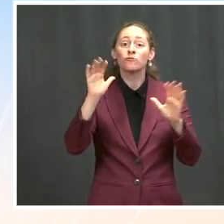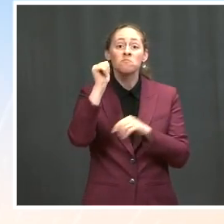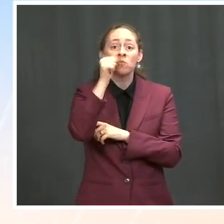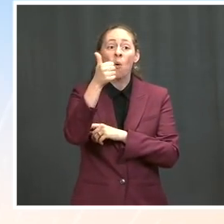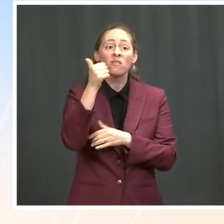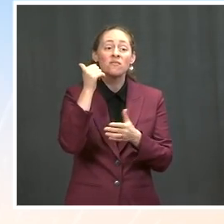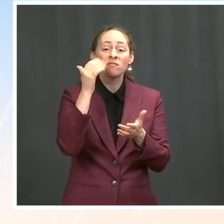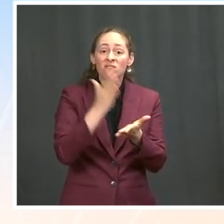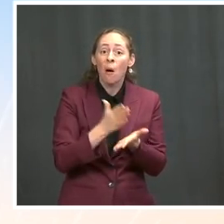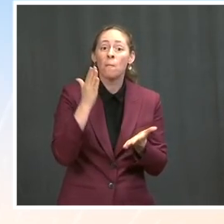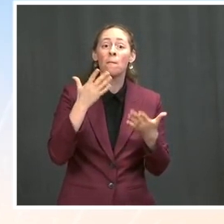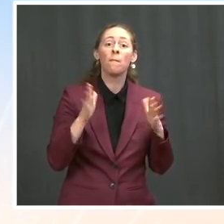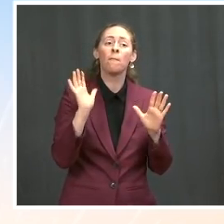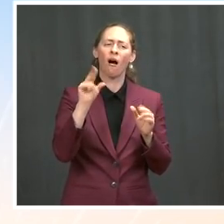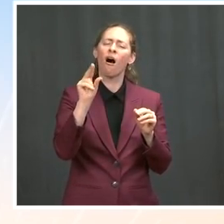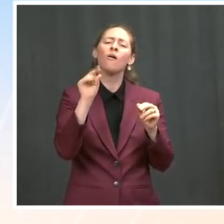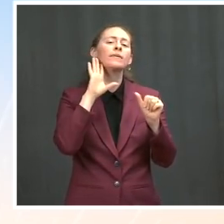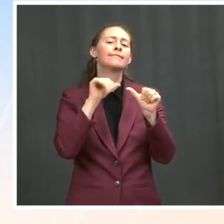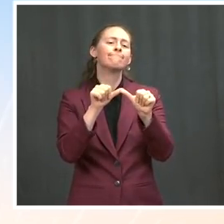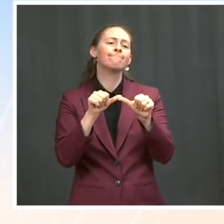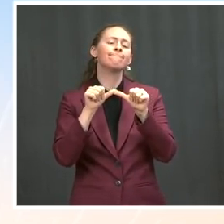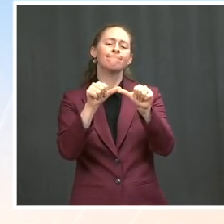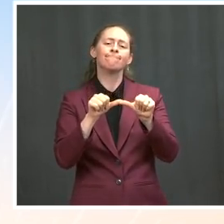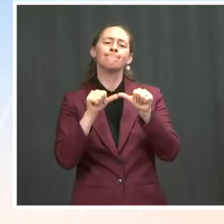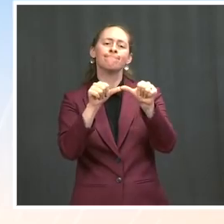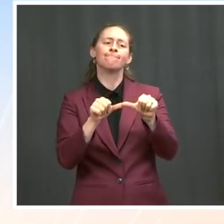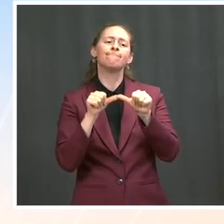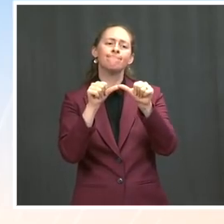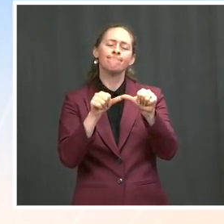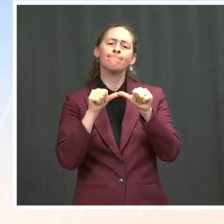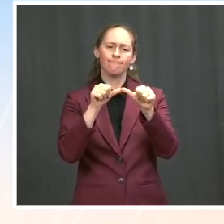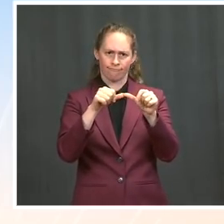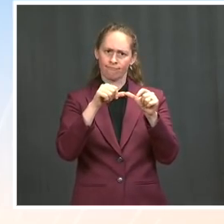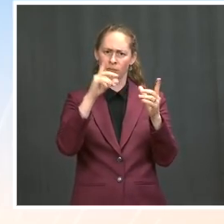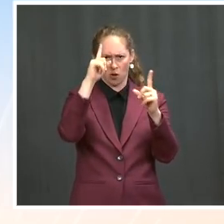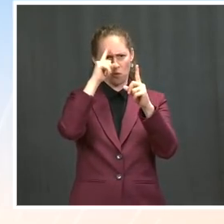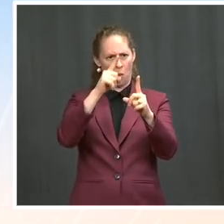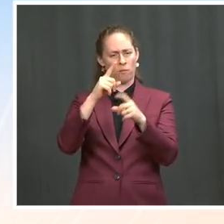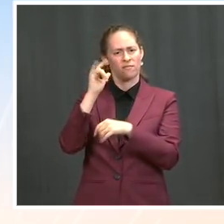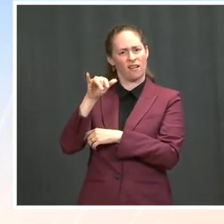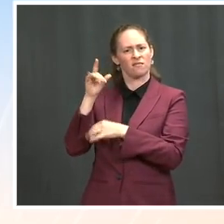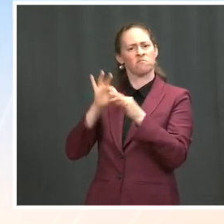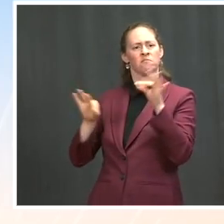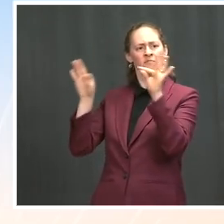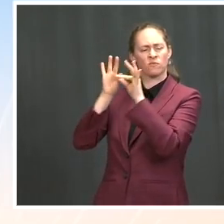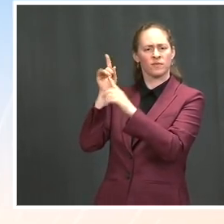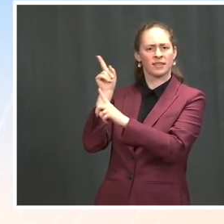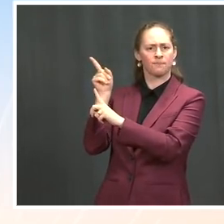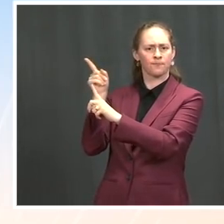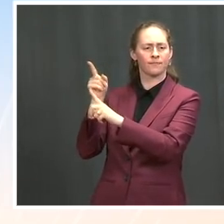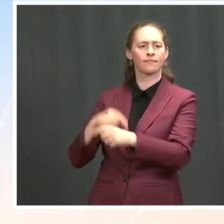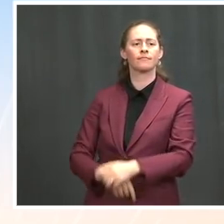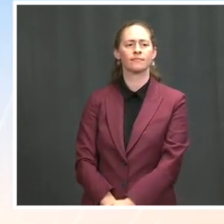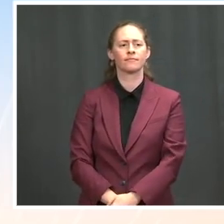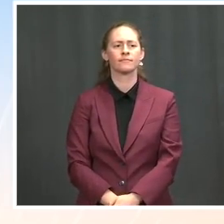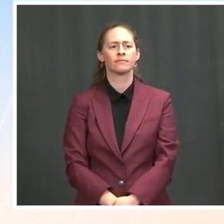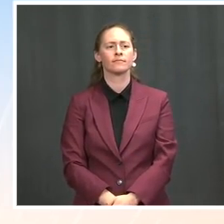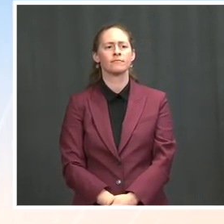This will be a fight of his presidency. In terms of the steps he's taken, he's had conversations, obviously, with members about supporting this legislation,